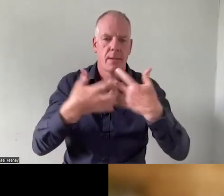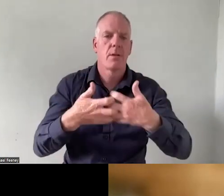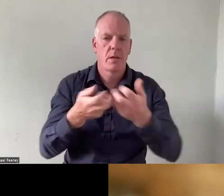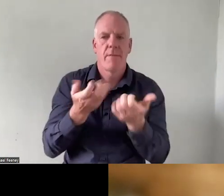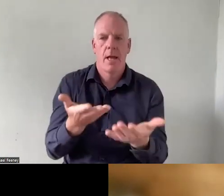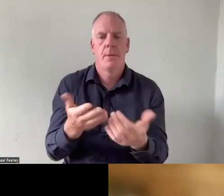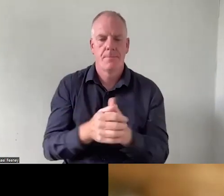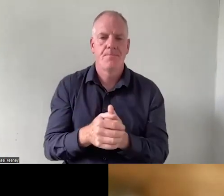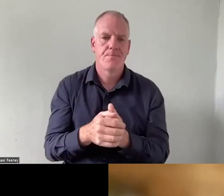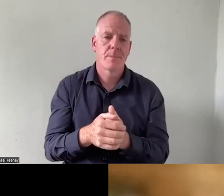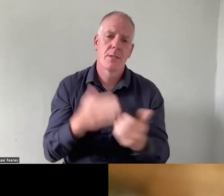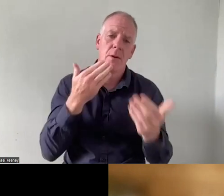So, thank you, everyone.